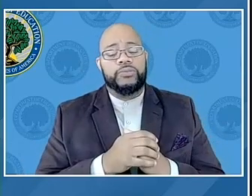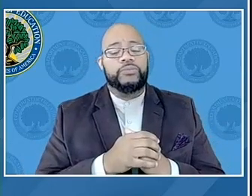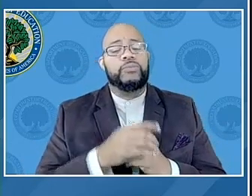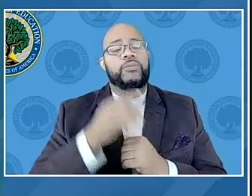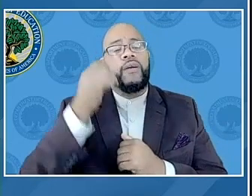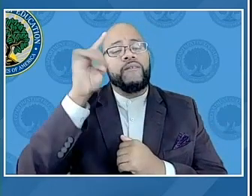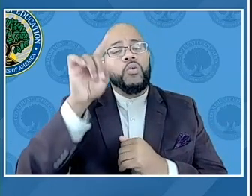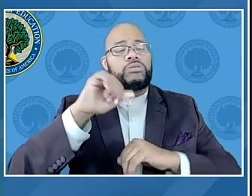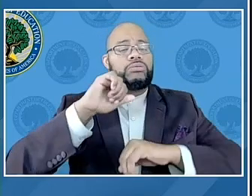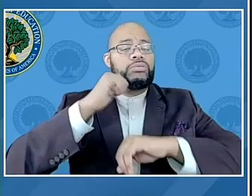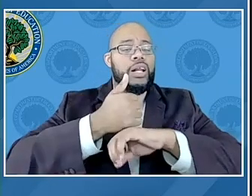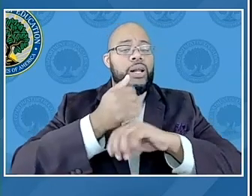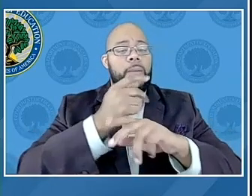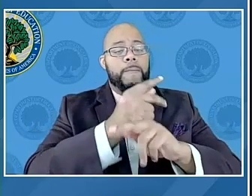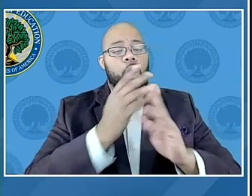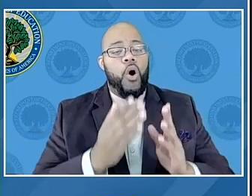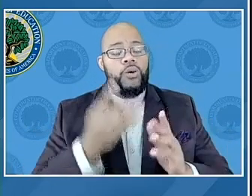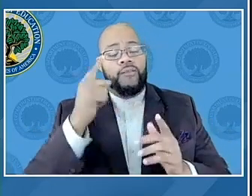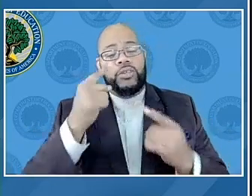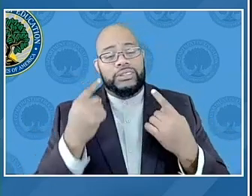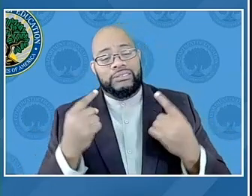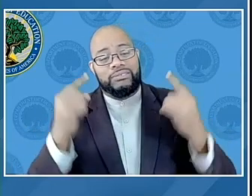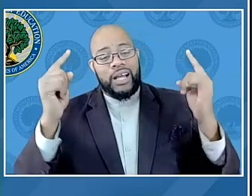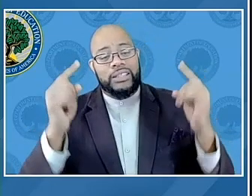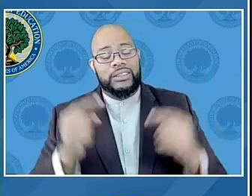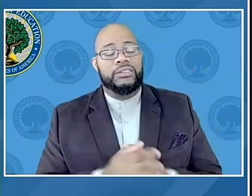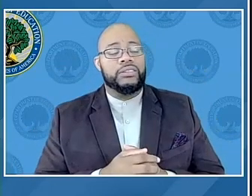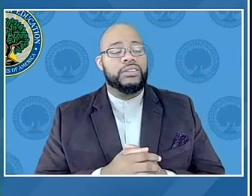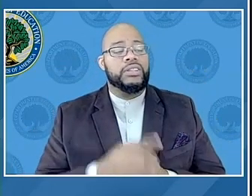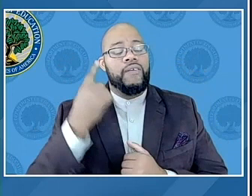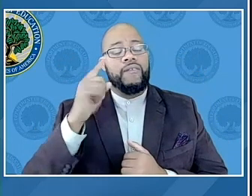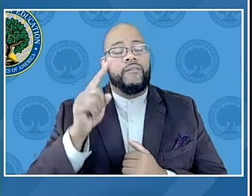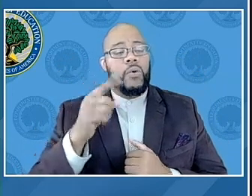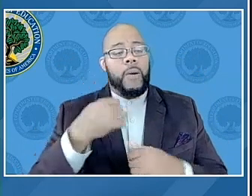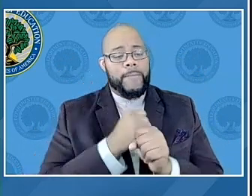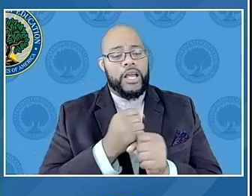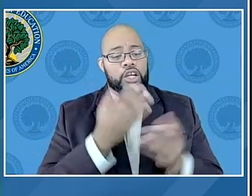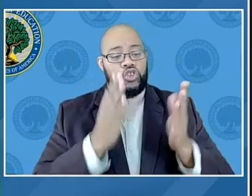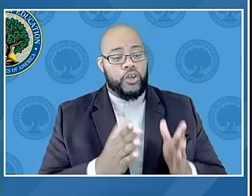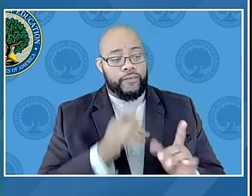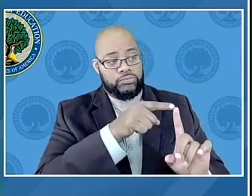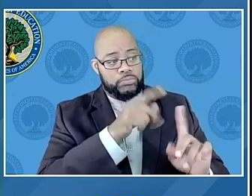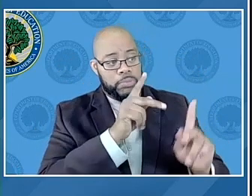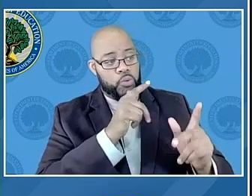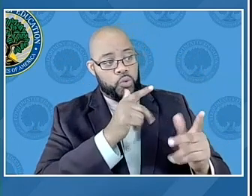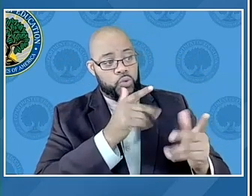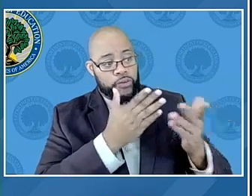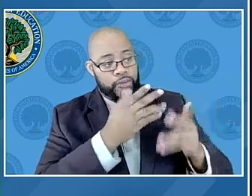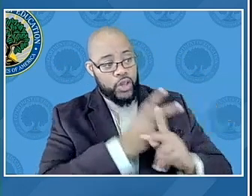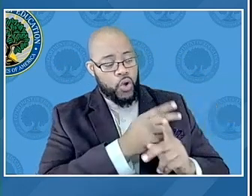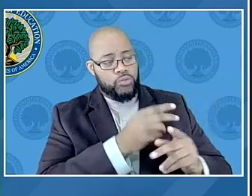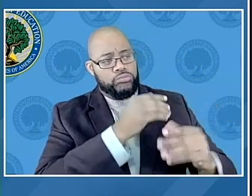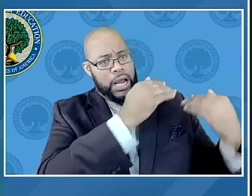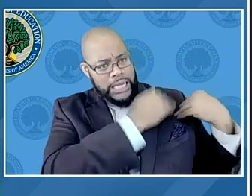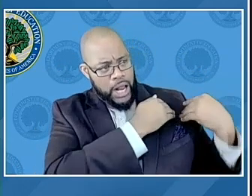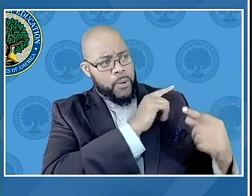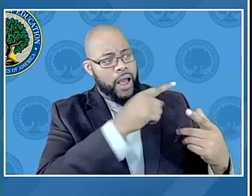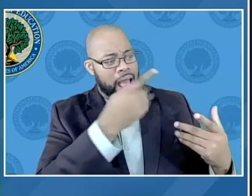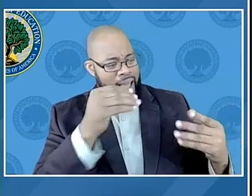borrowers for success, for holding our servicers accountable, and for fixing problems when- for past issues with our